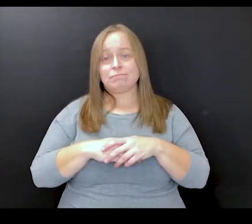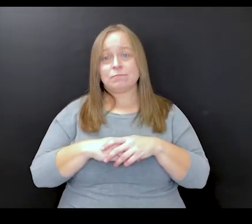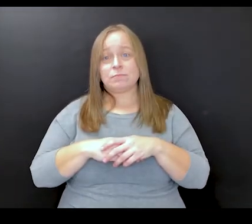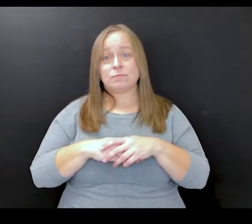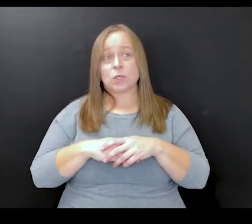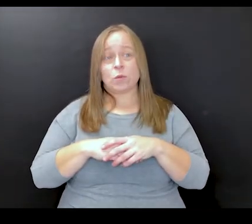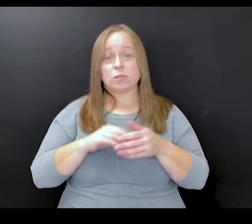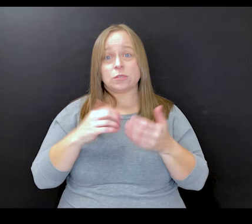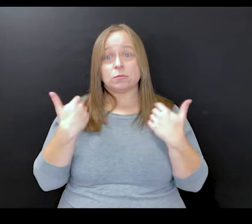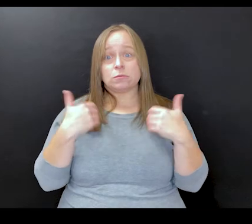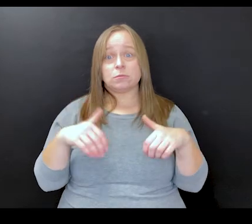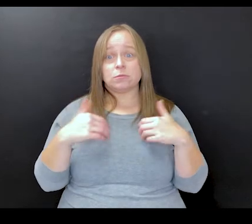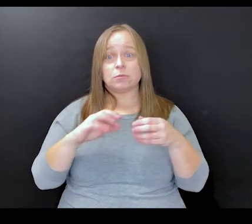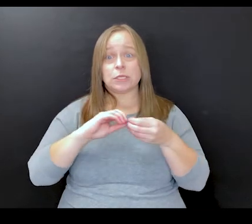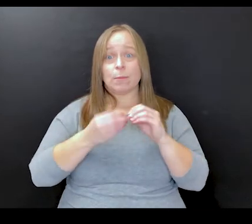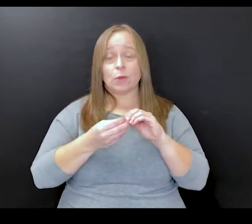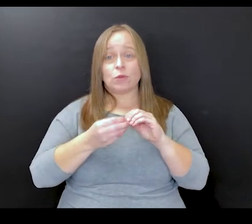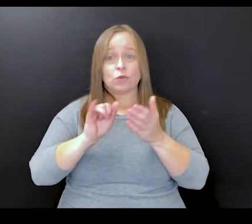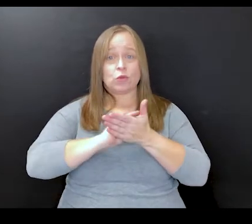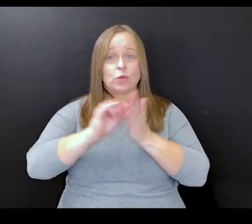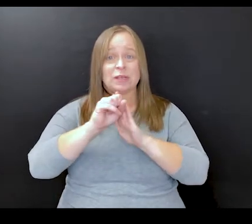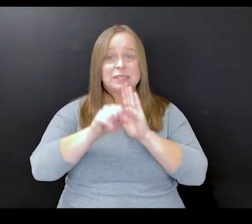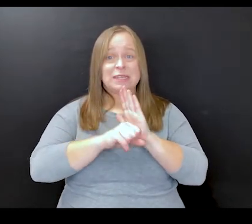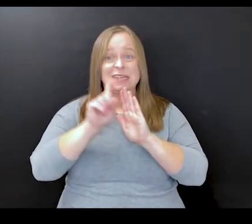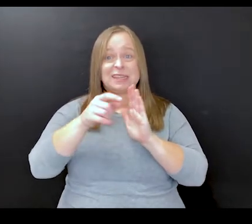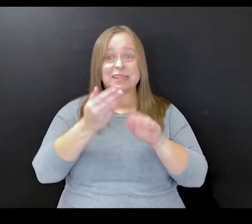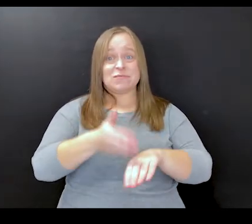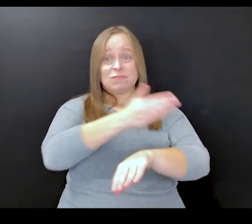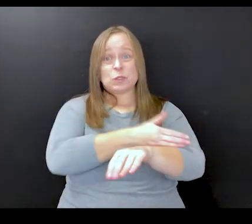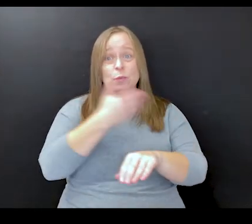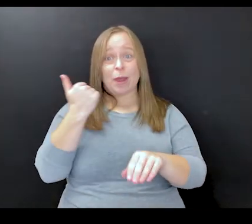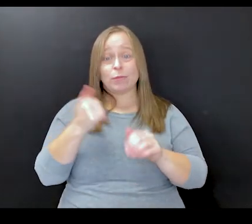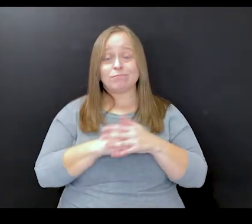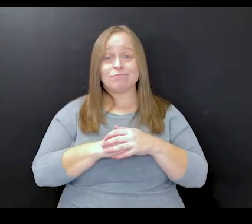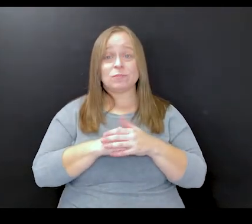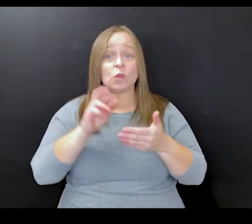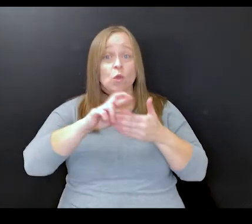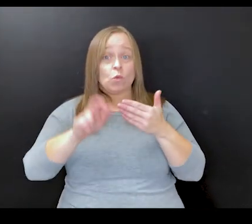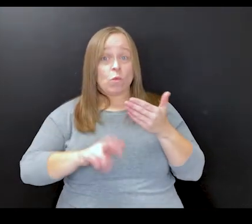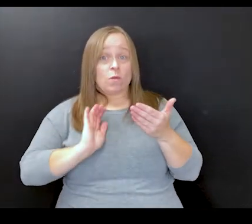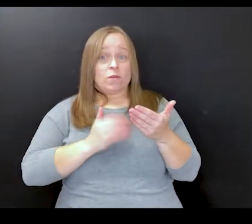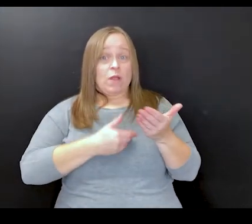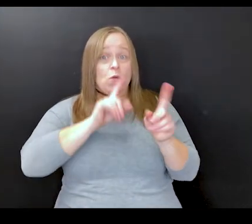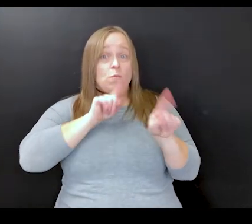Those are remarkable numbers, and New York state needs to do better on that. As a result of our report,